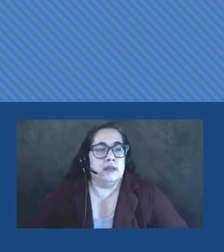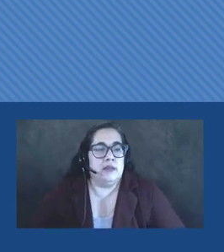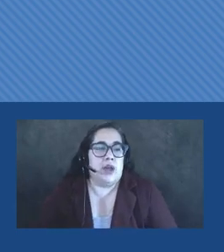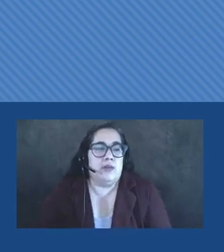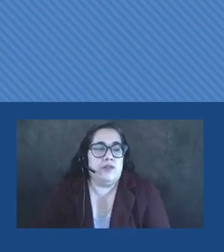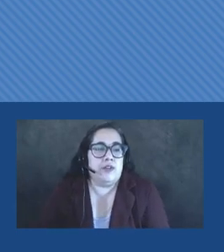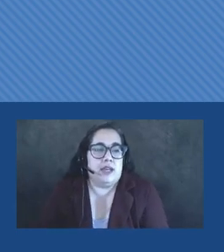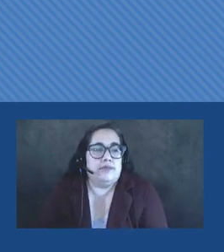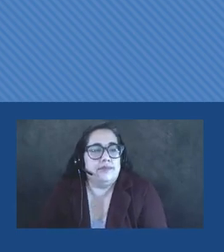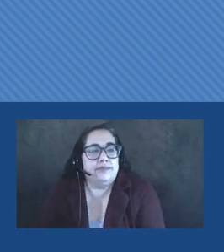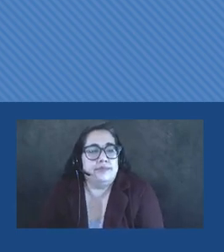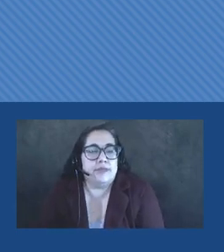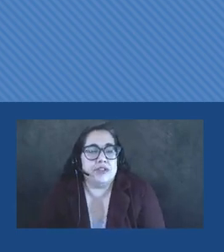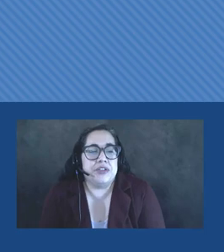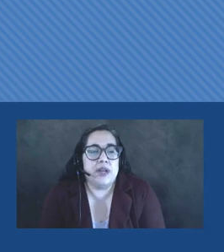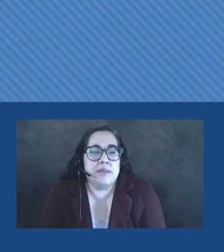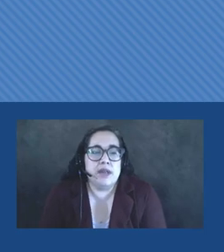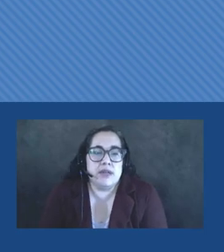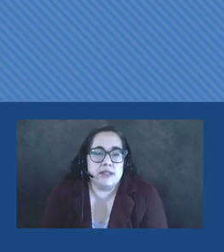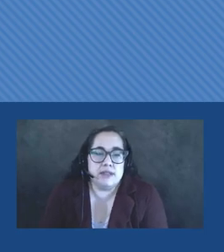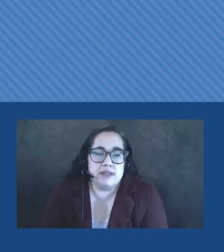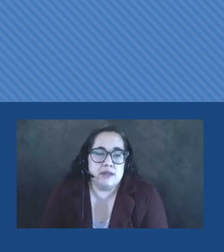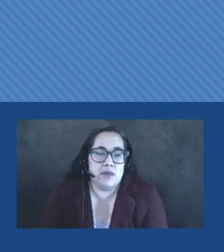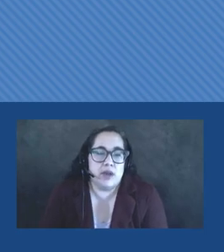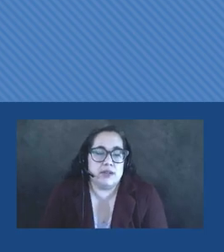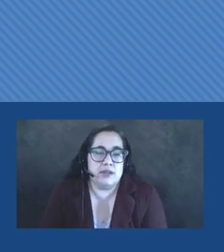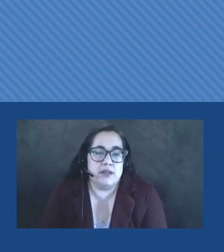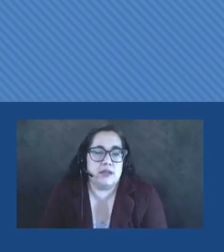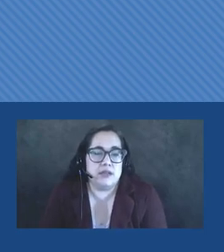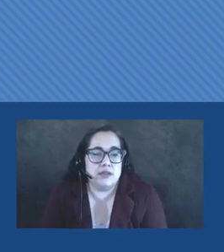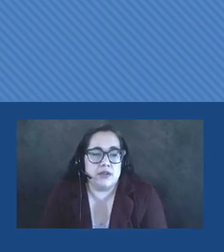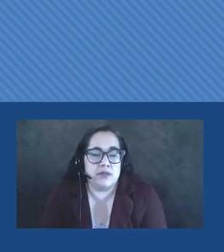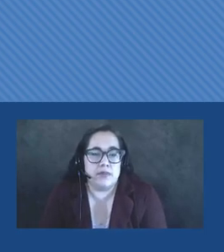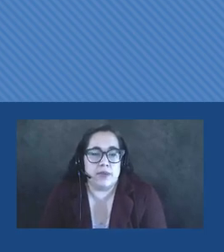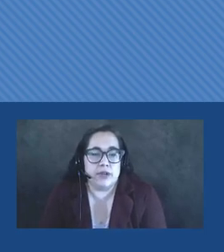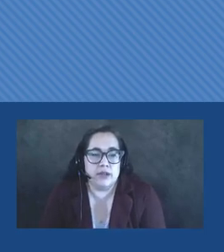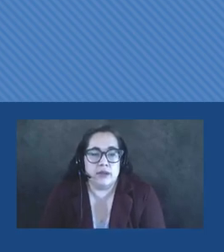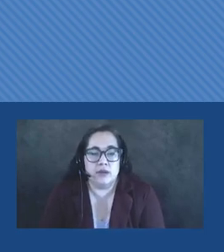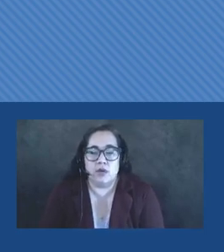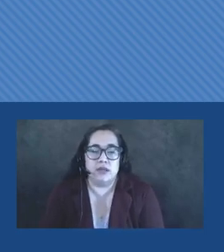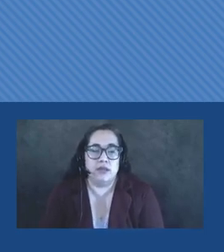And why do we forget. There's three main reasons why there's a loss in short term memory. One: